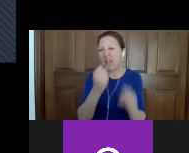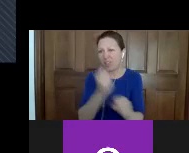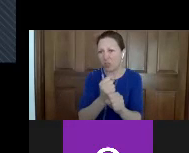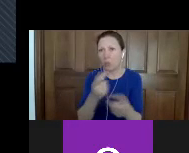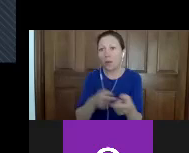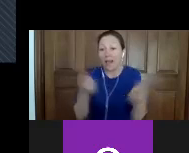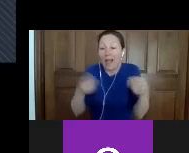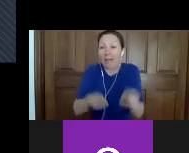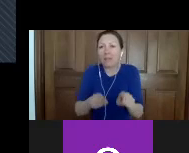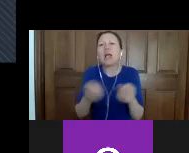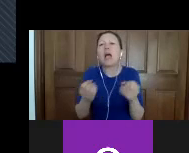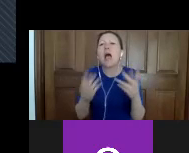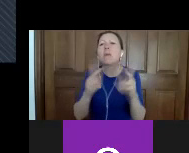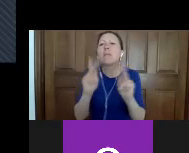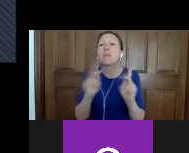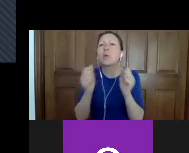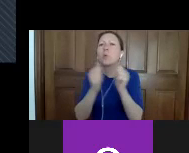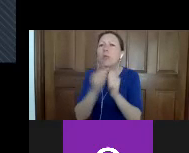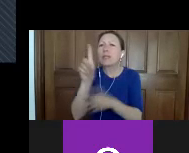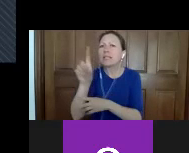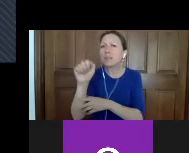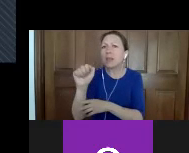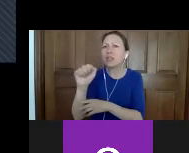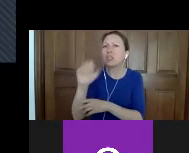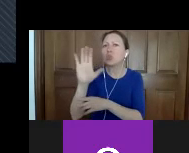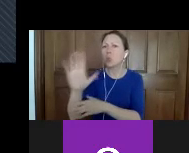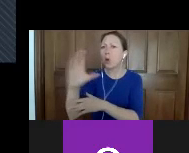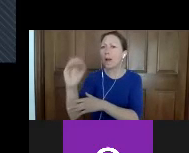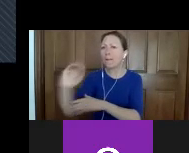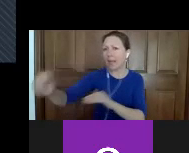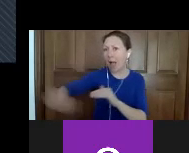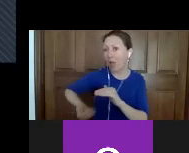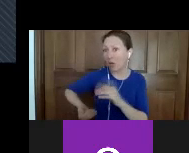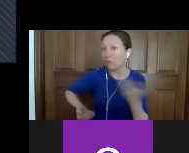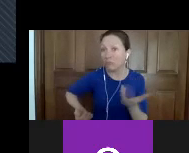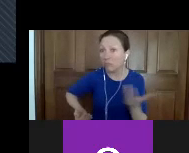how many people with disabilities did you hire and they will say, we hired 7%. They